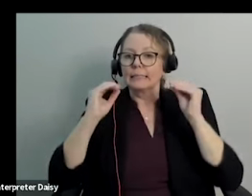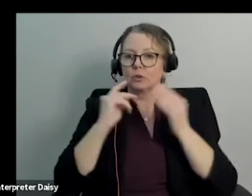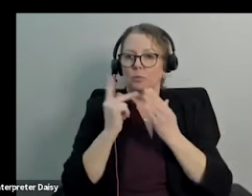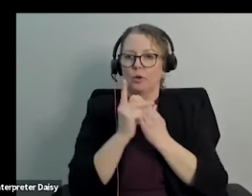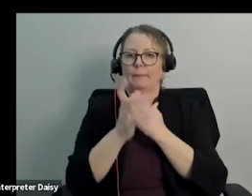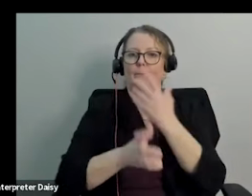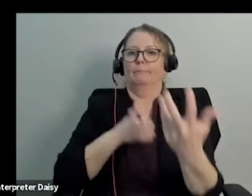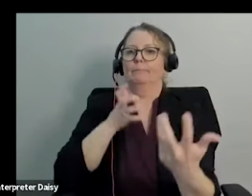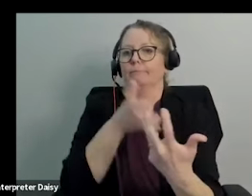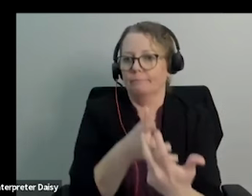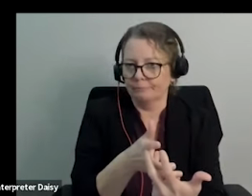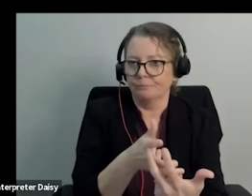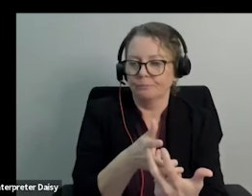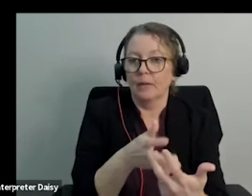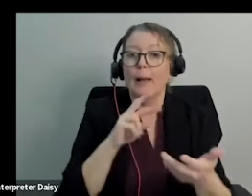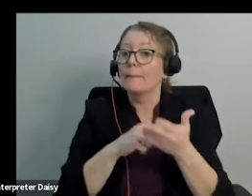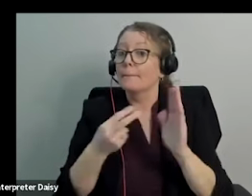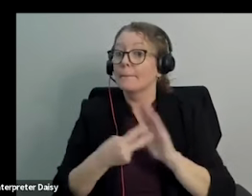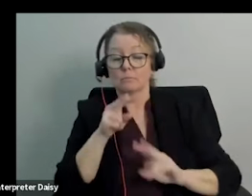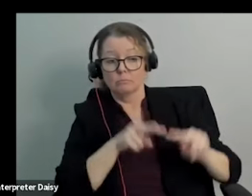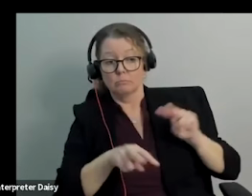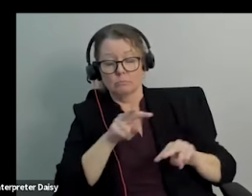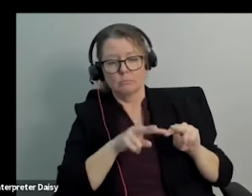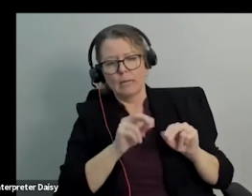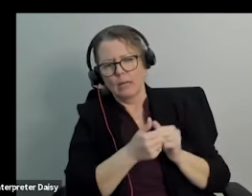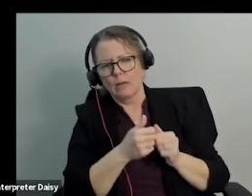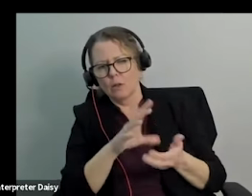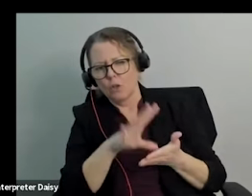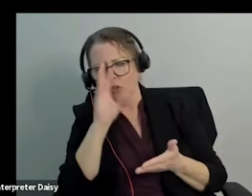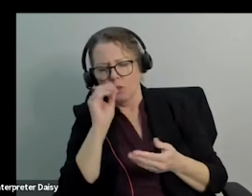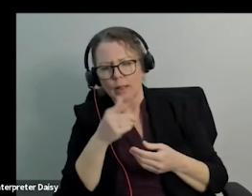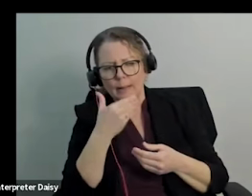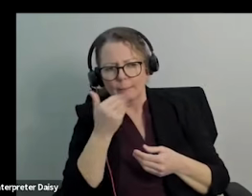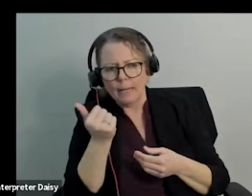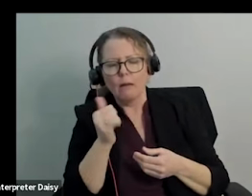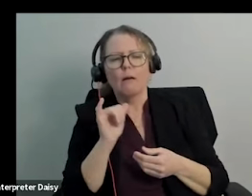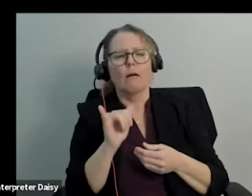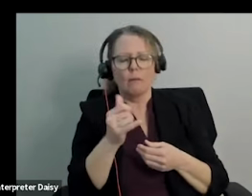This meant observing how they learn best, understanding their communication style,